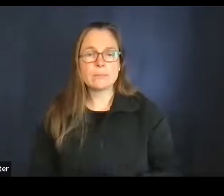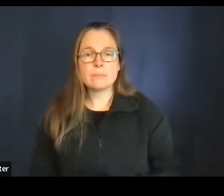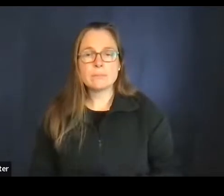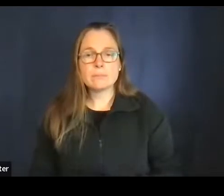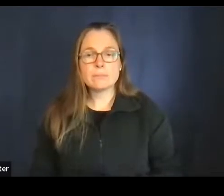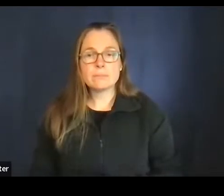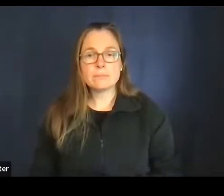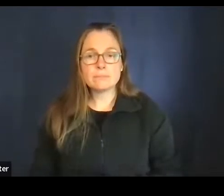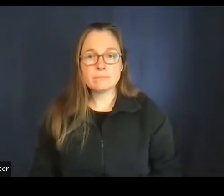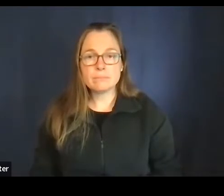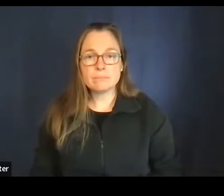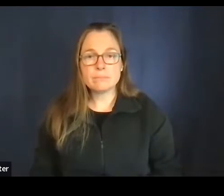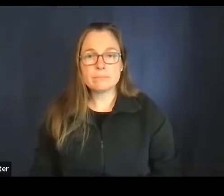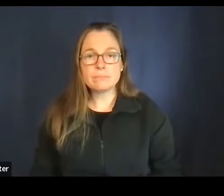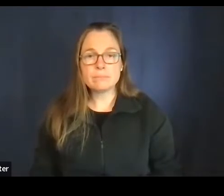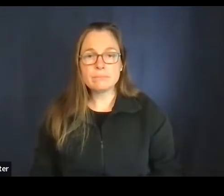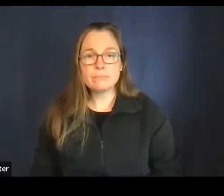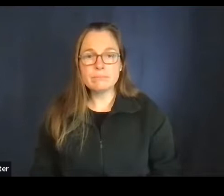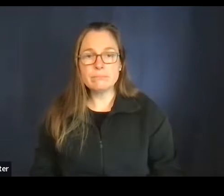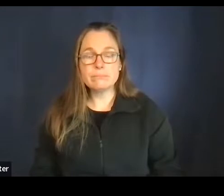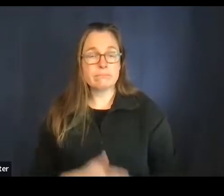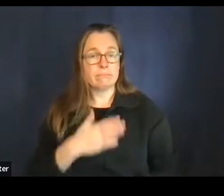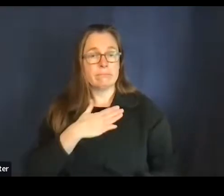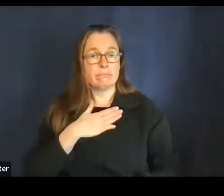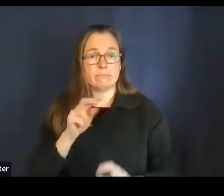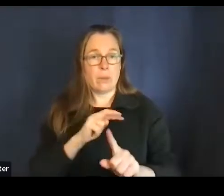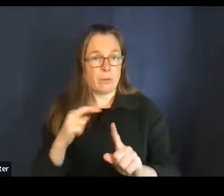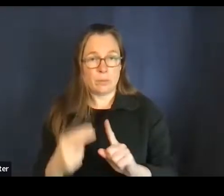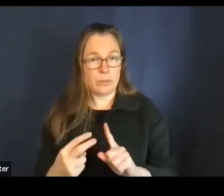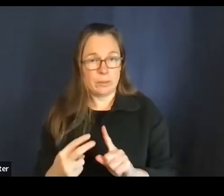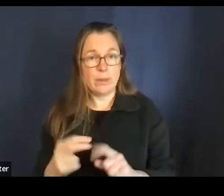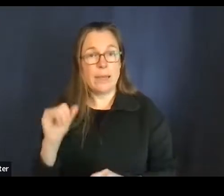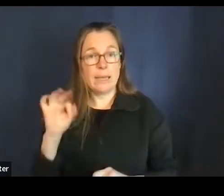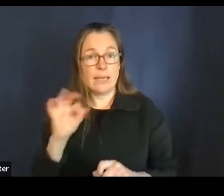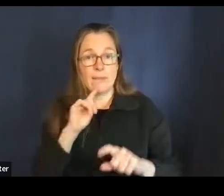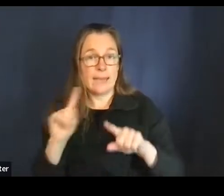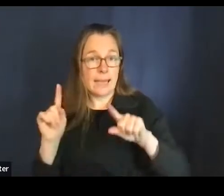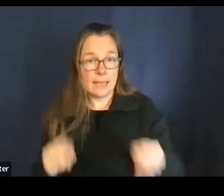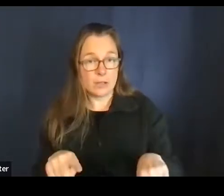And my take, if the answer is explicitly in the charter,